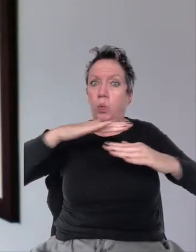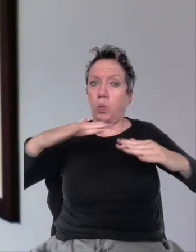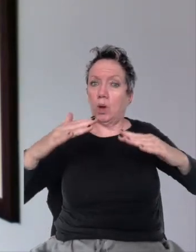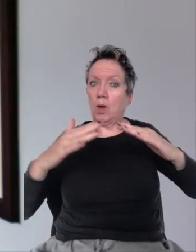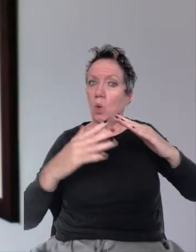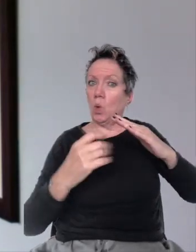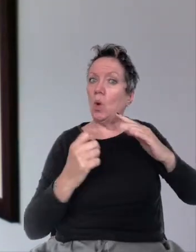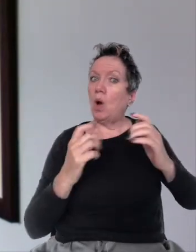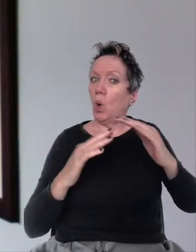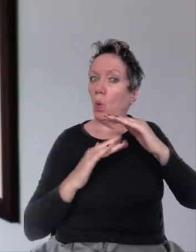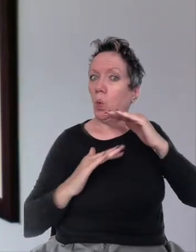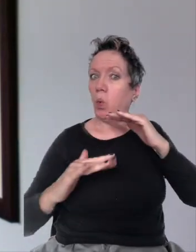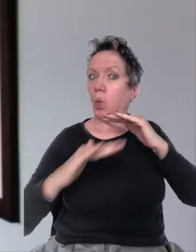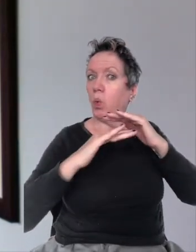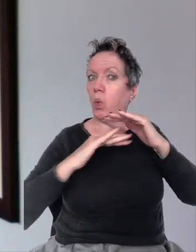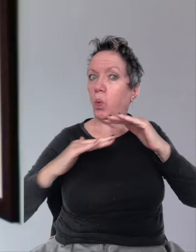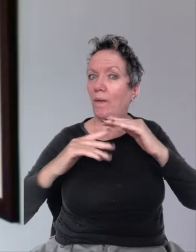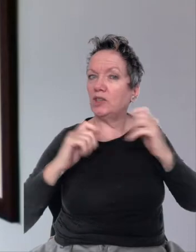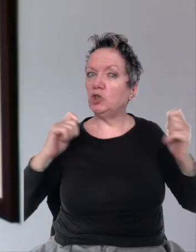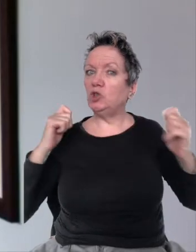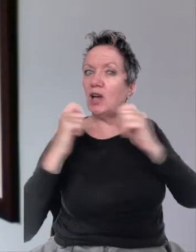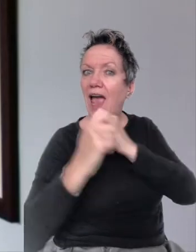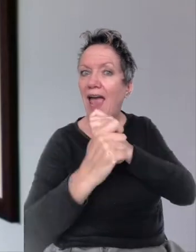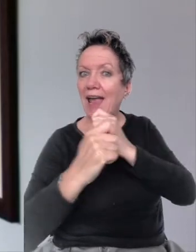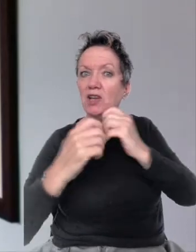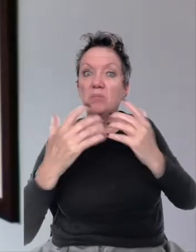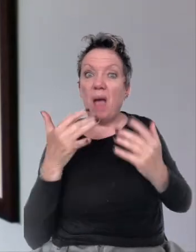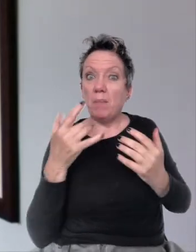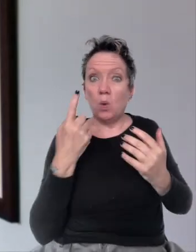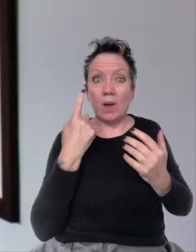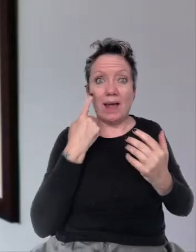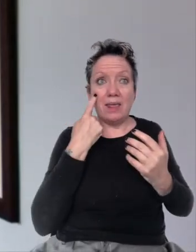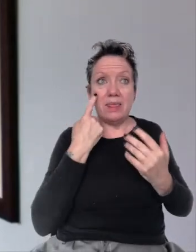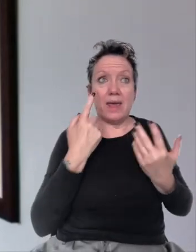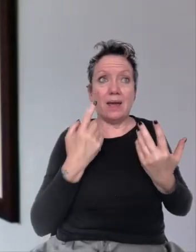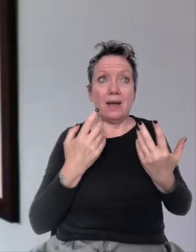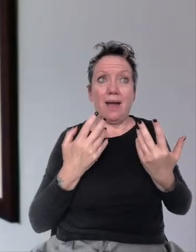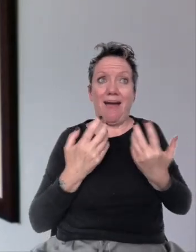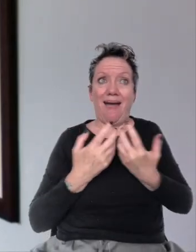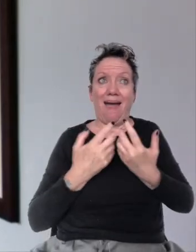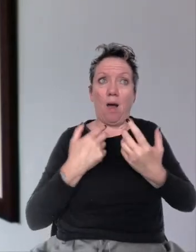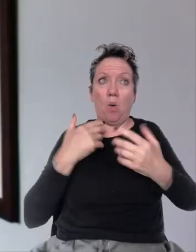is it possible to reimagine how we work, to think about, uh, impact on climate?